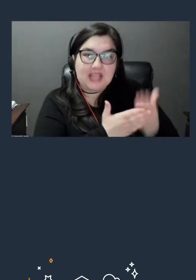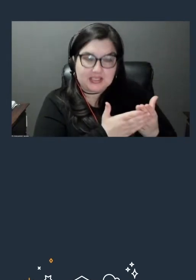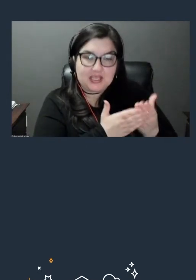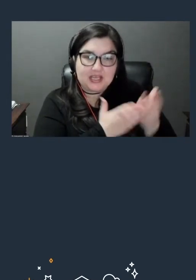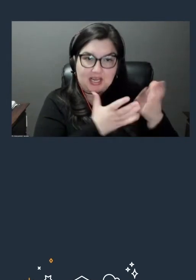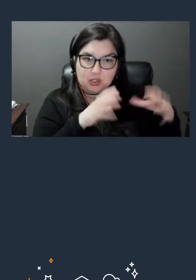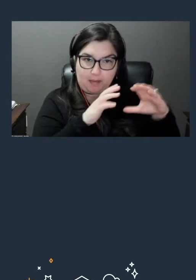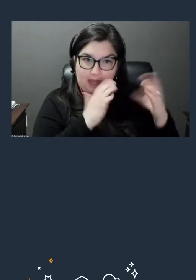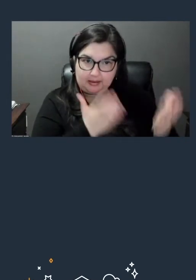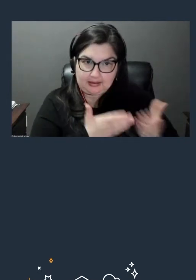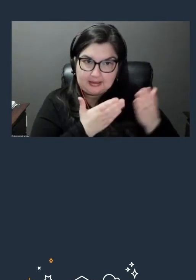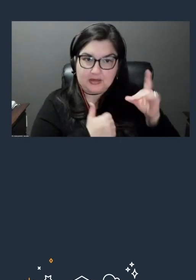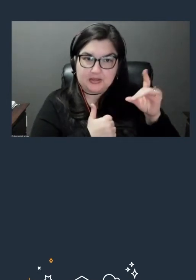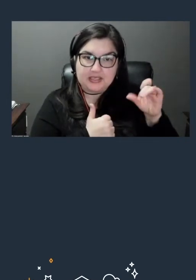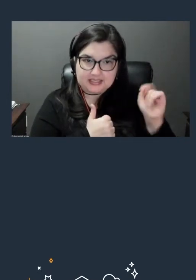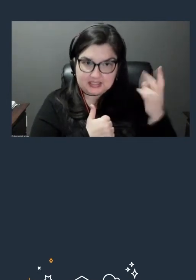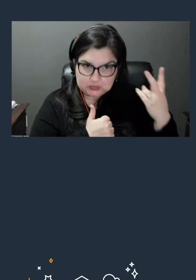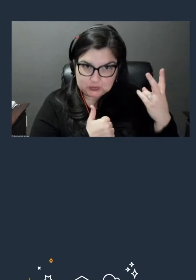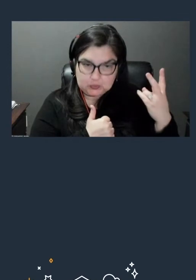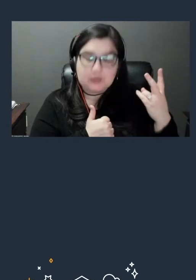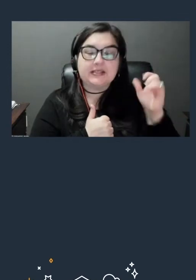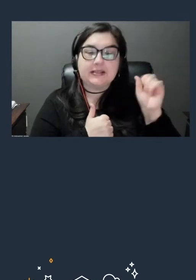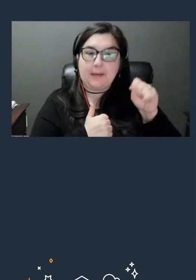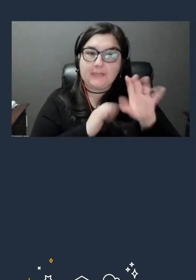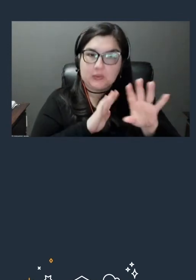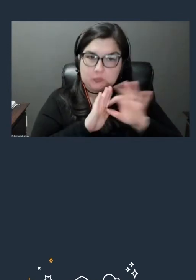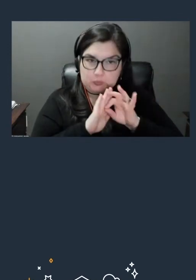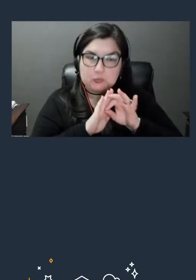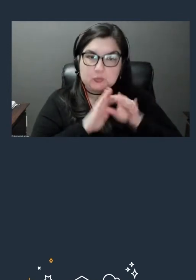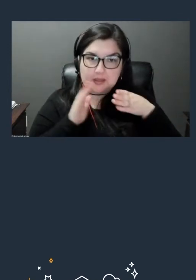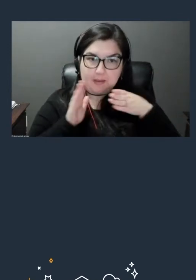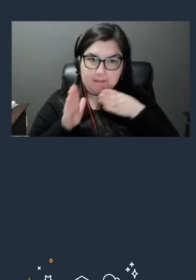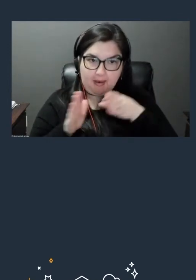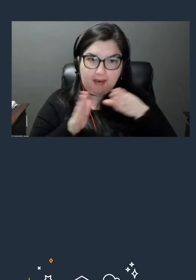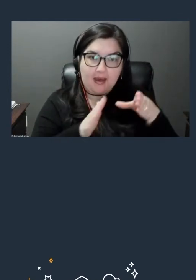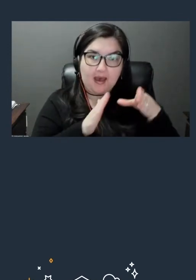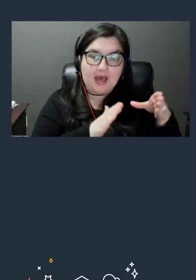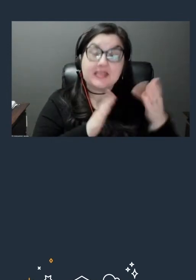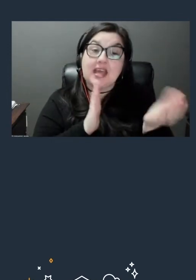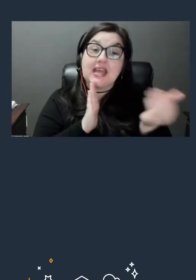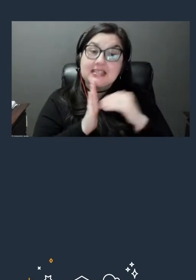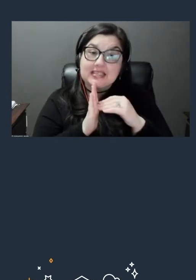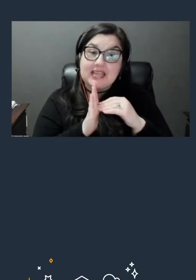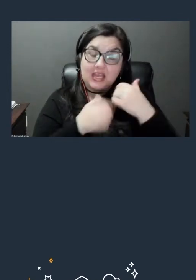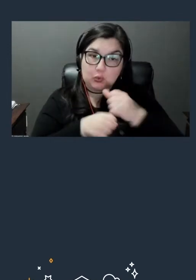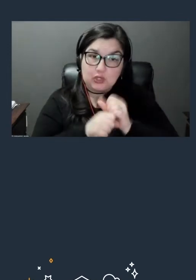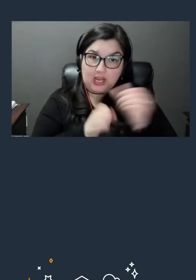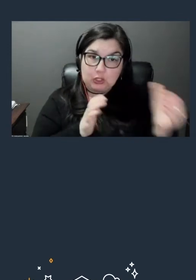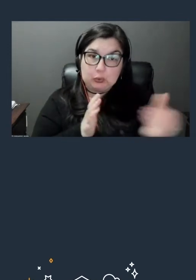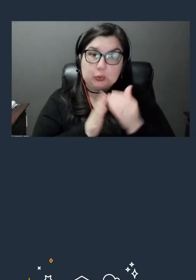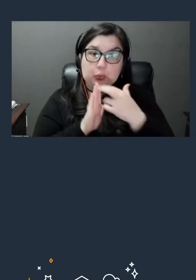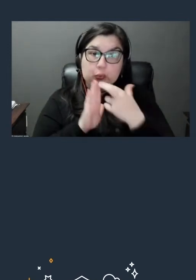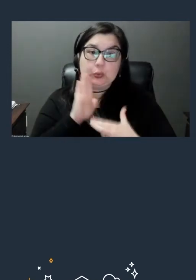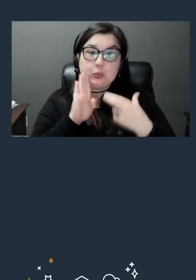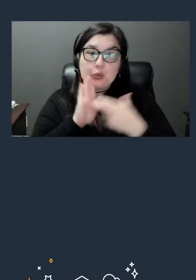Okay, choose path. Okay, and again, I'm gonna create a new role for my batch operations job and hit Save.